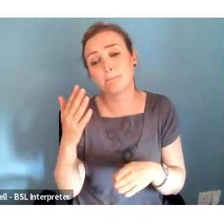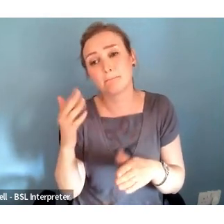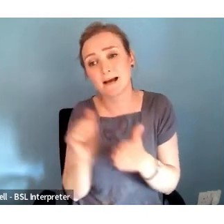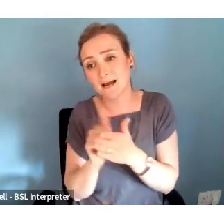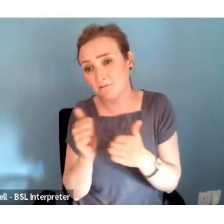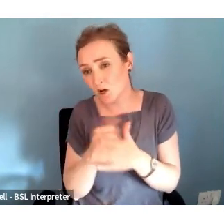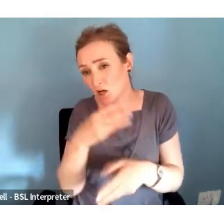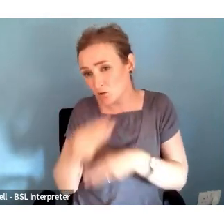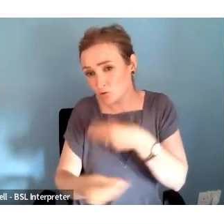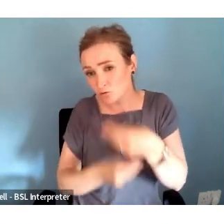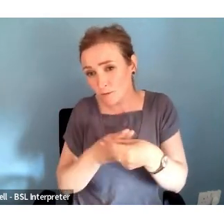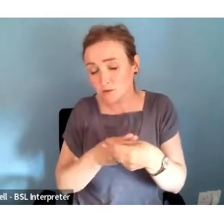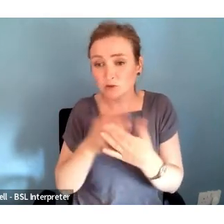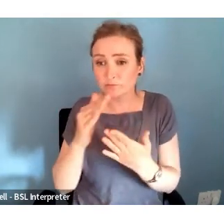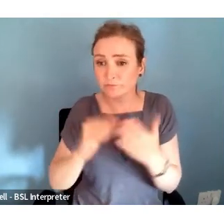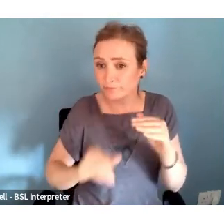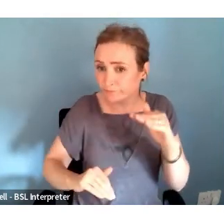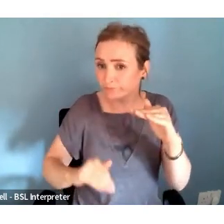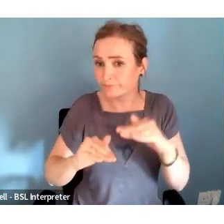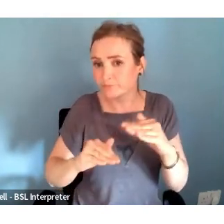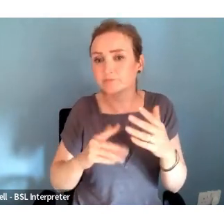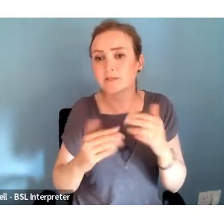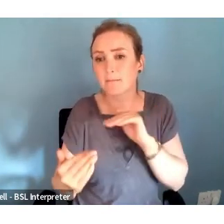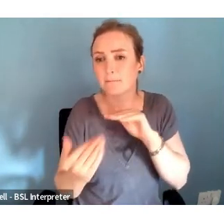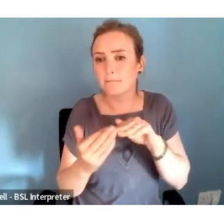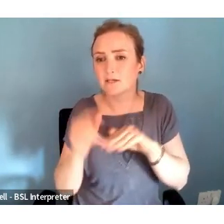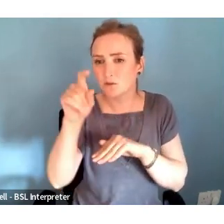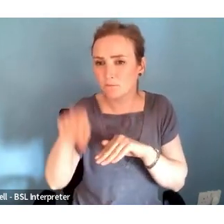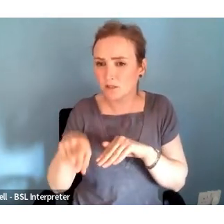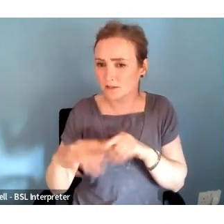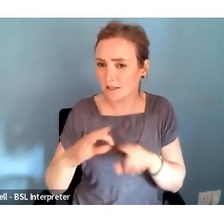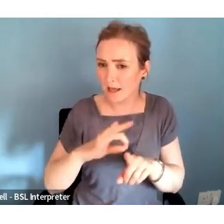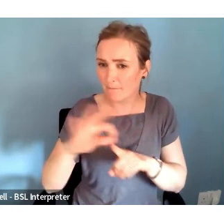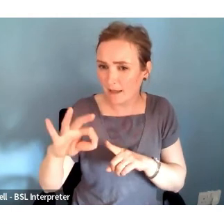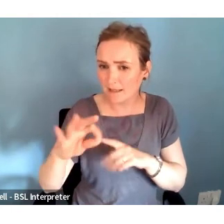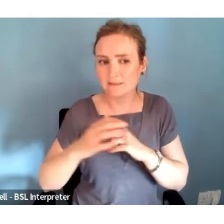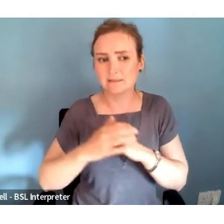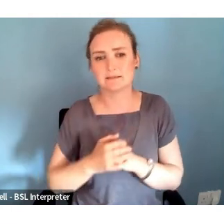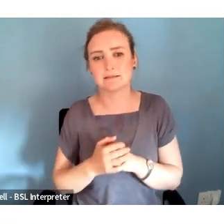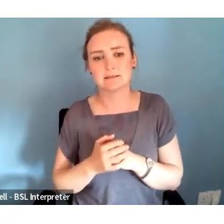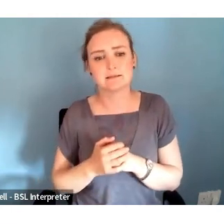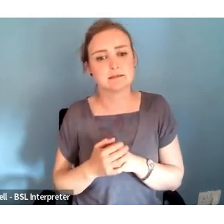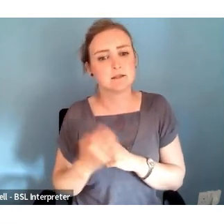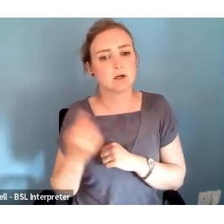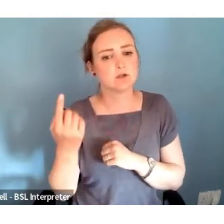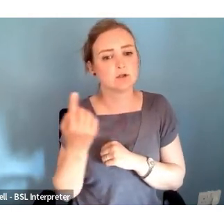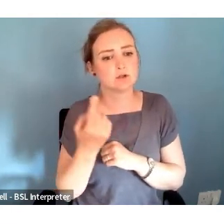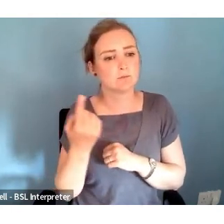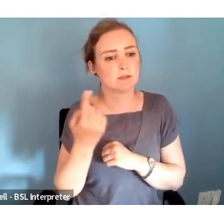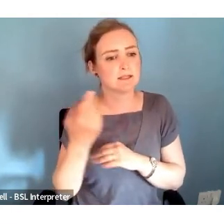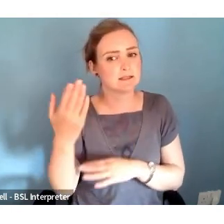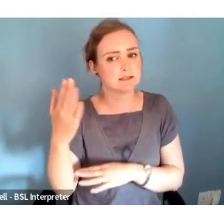action to support that. K Kiley raised a hand. Are you able to unmute yourself and ask